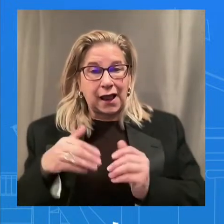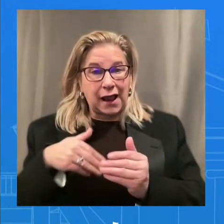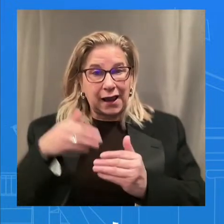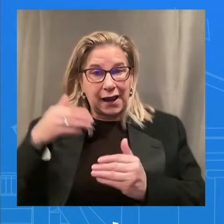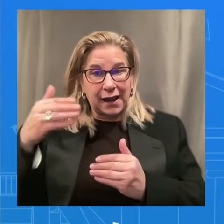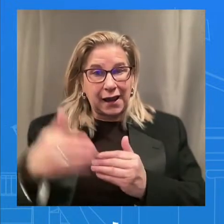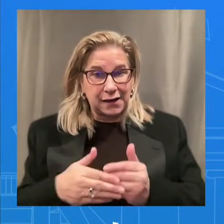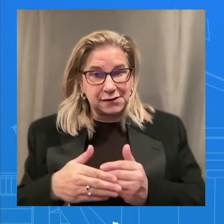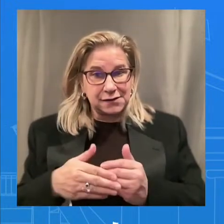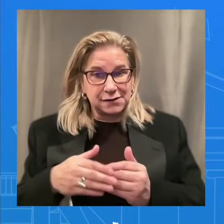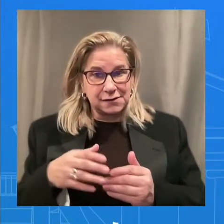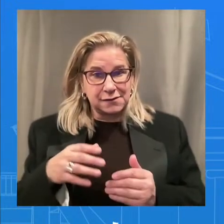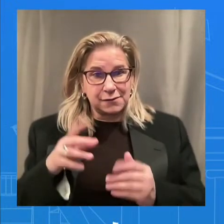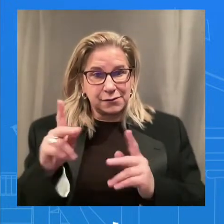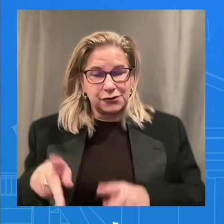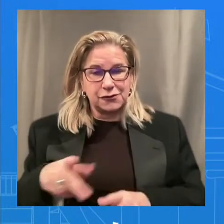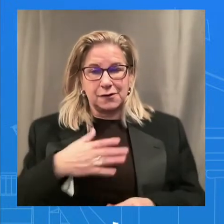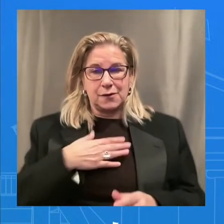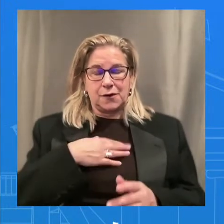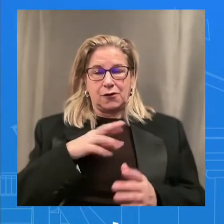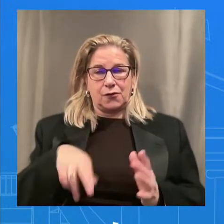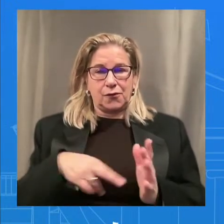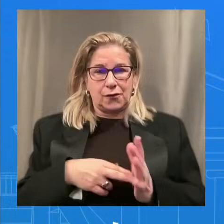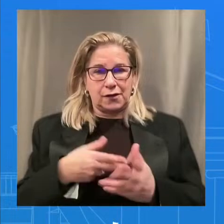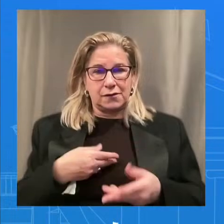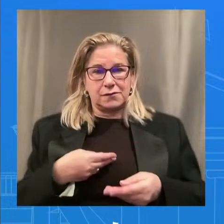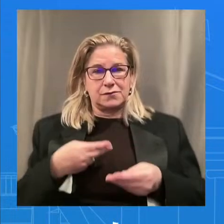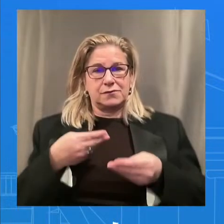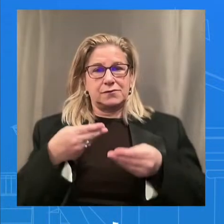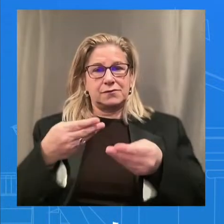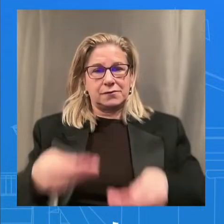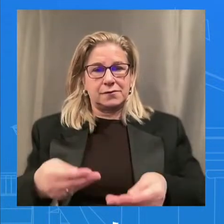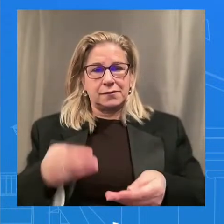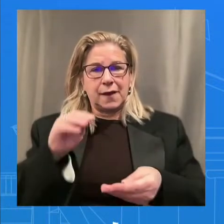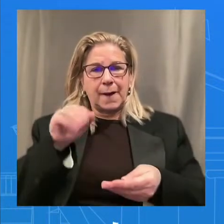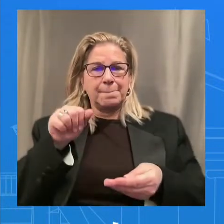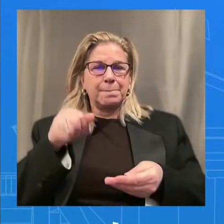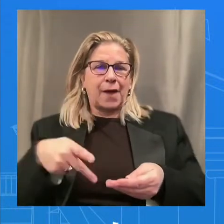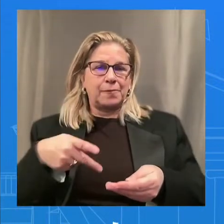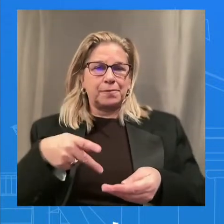and how we can work together in this period of transition to put ourselves in the best position possible.”